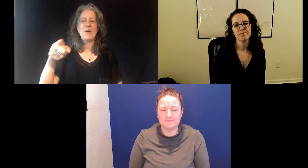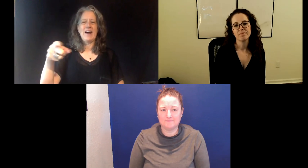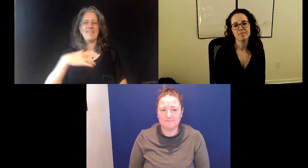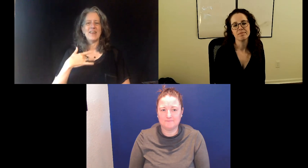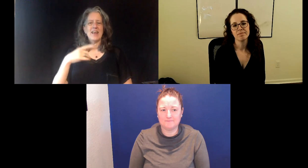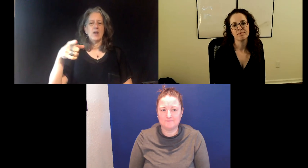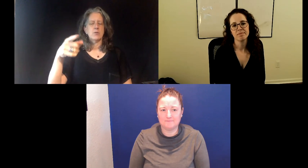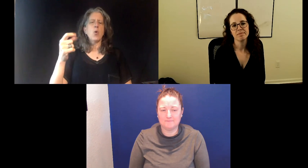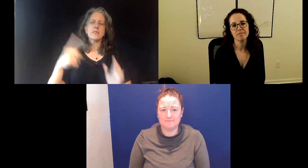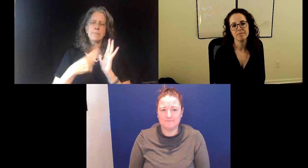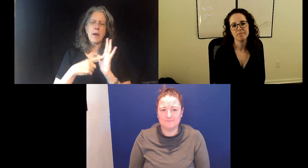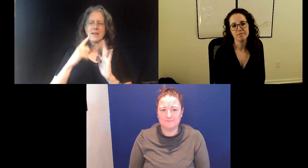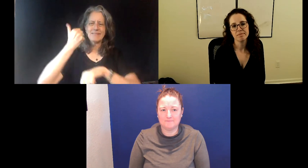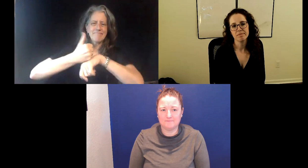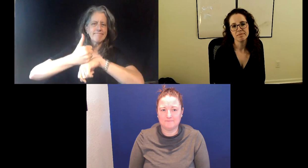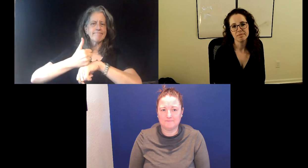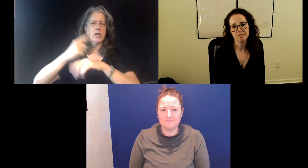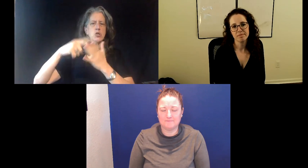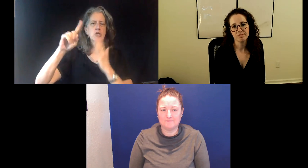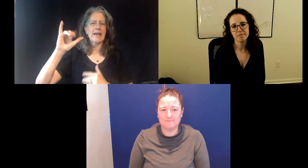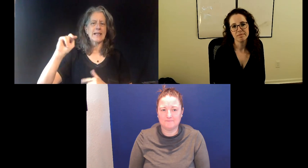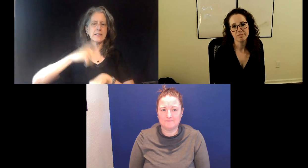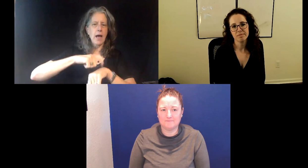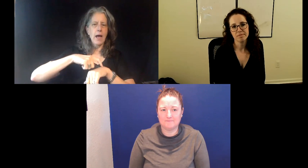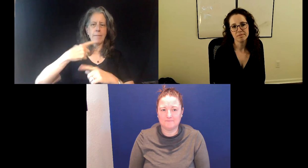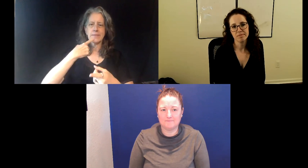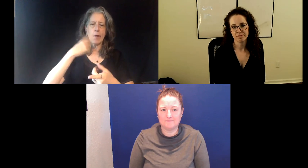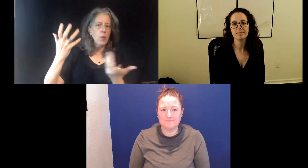move around too much and then they kind of get lost they don't know where we're at so um just